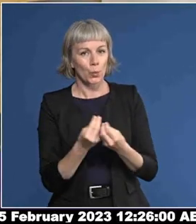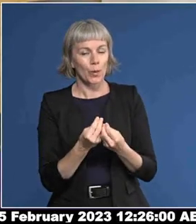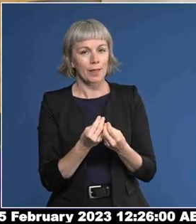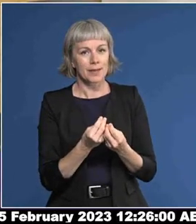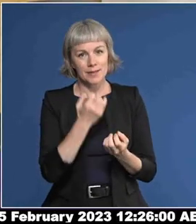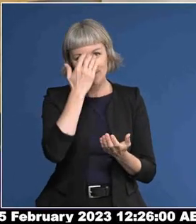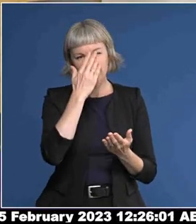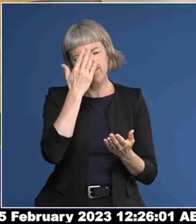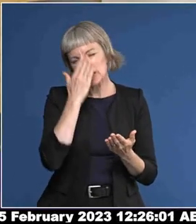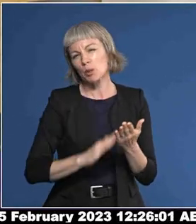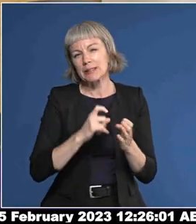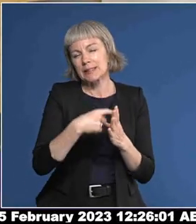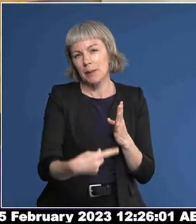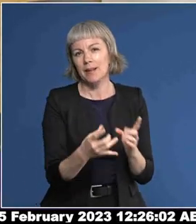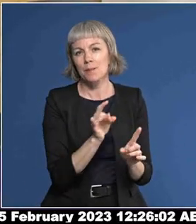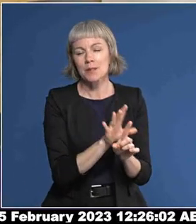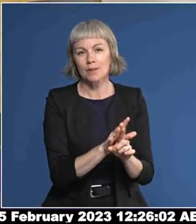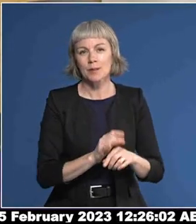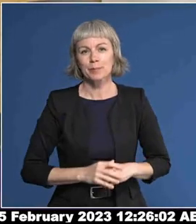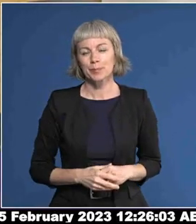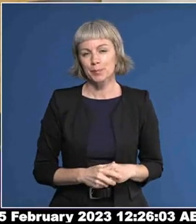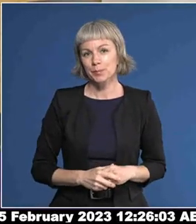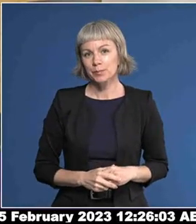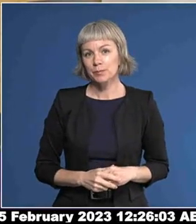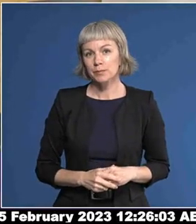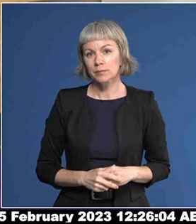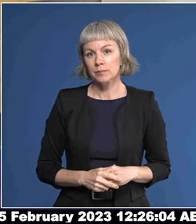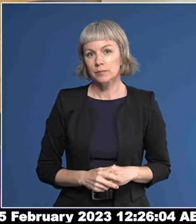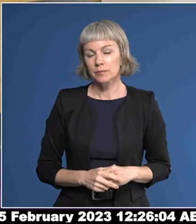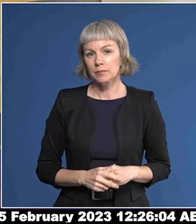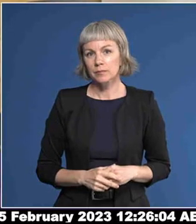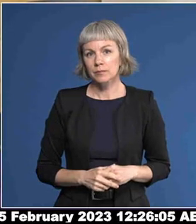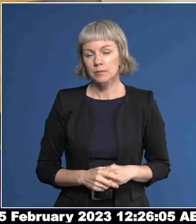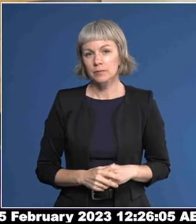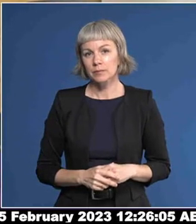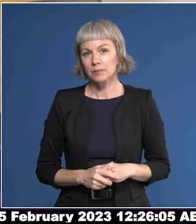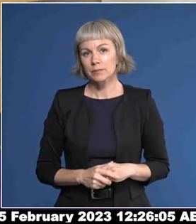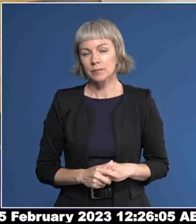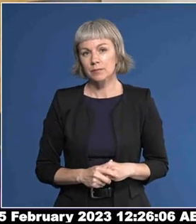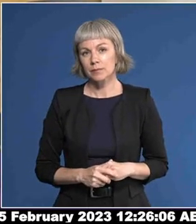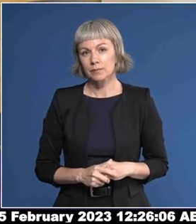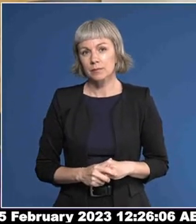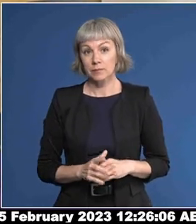a disability. It is certainly on the board's agenda to do that.